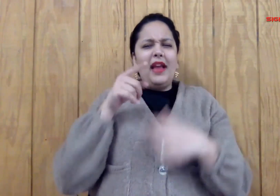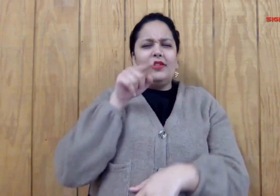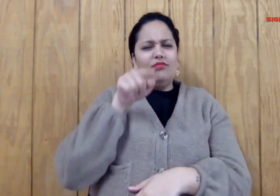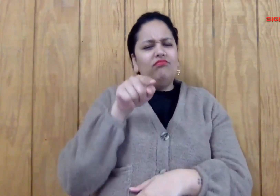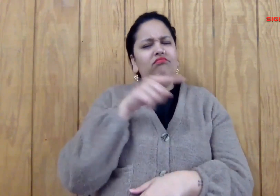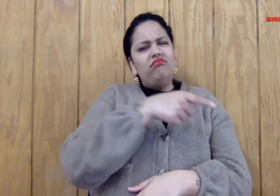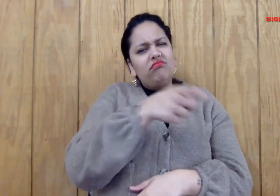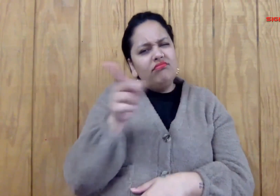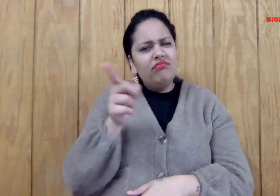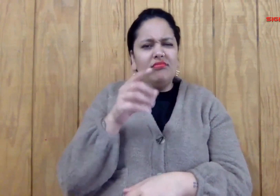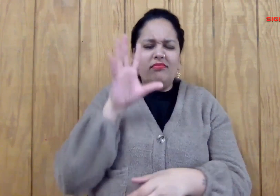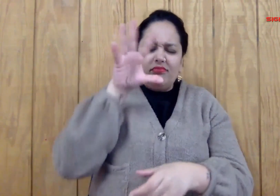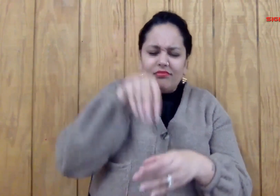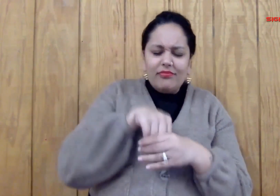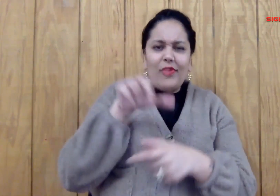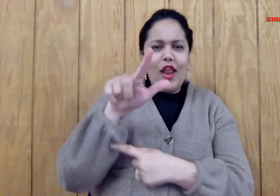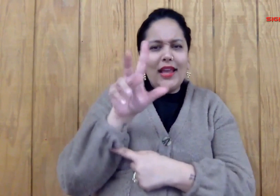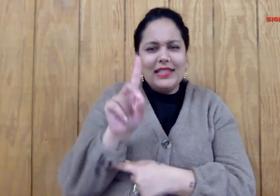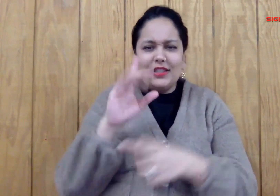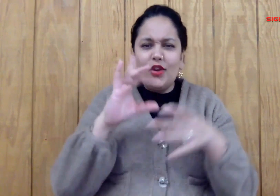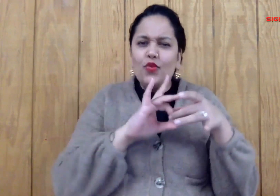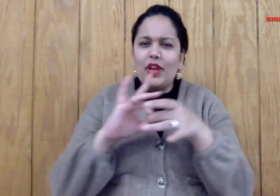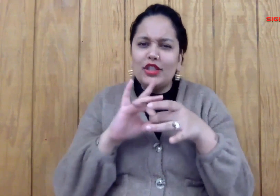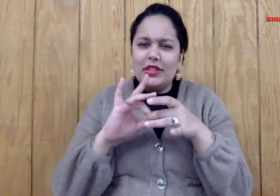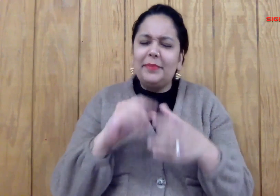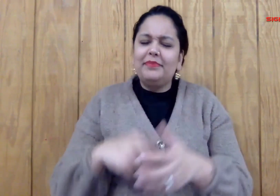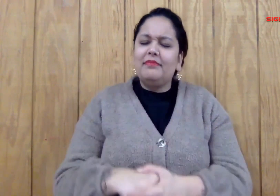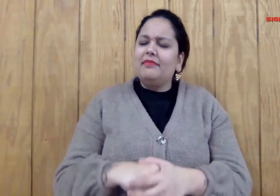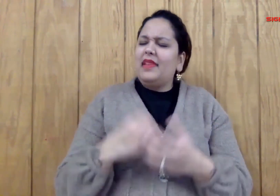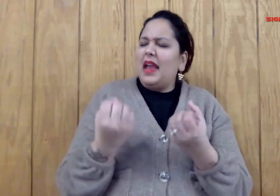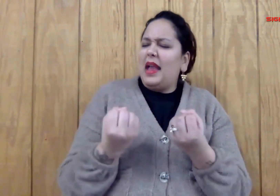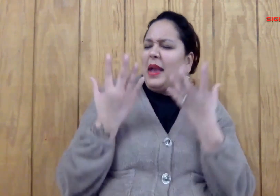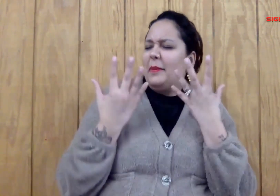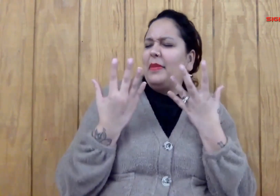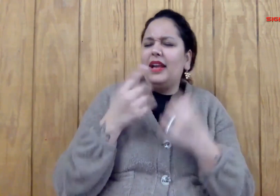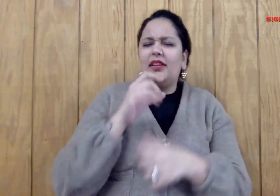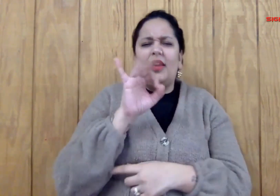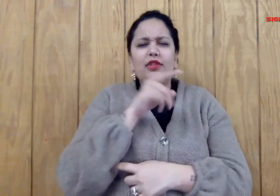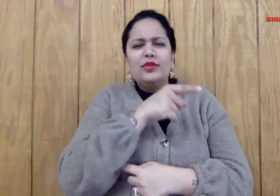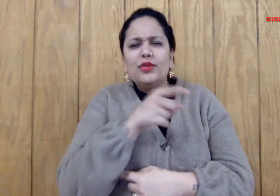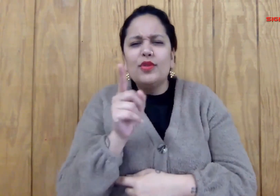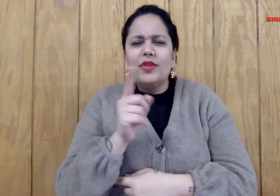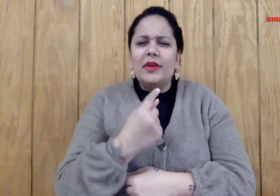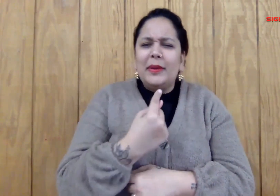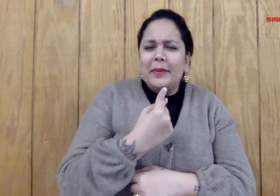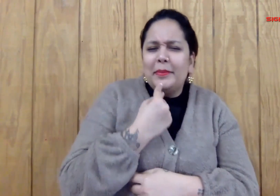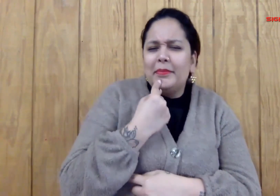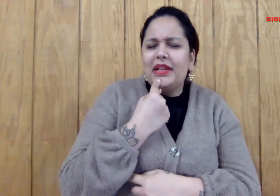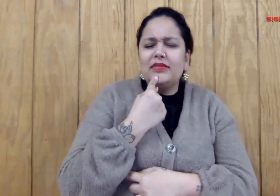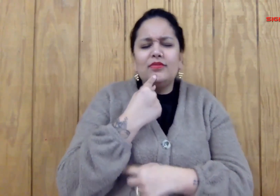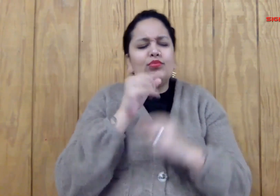How many of you are in a long distance relationship? And how many of you miss kissing your sweetheart?